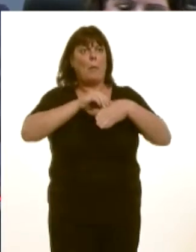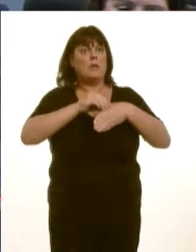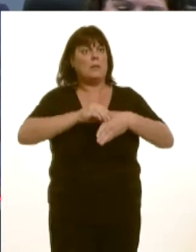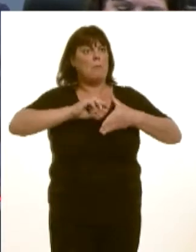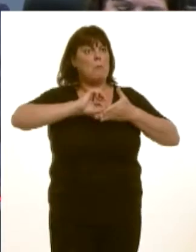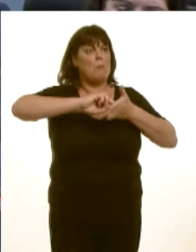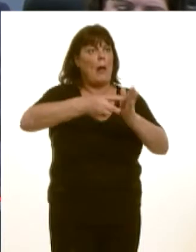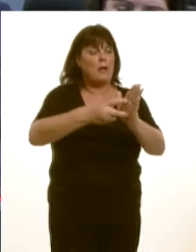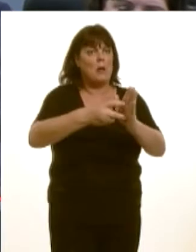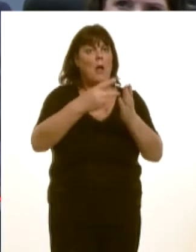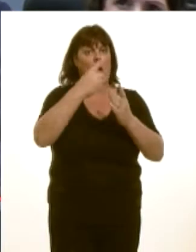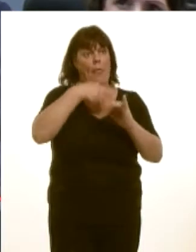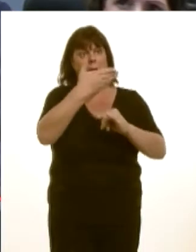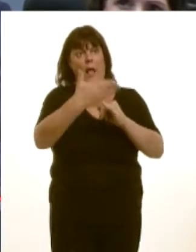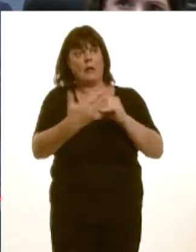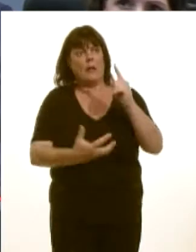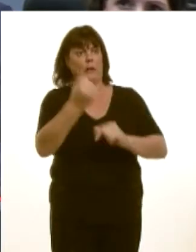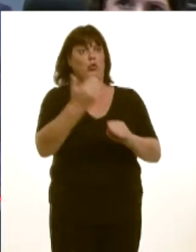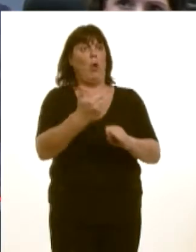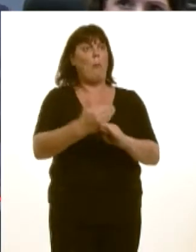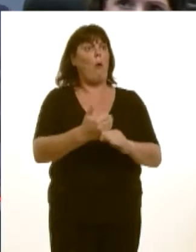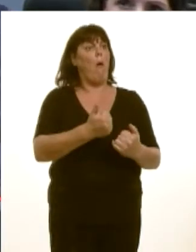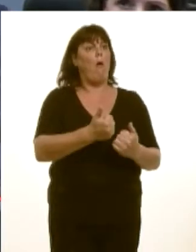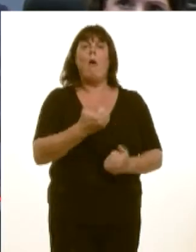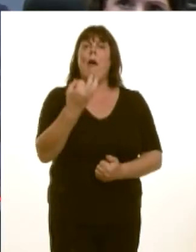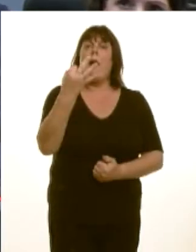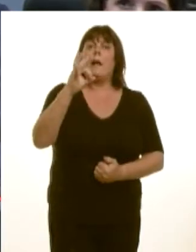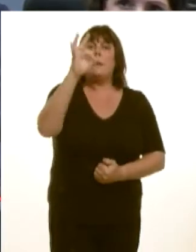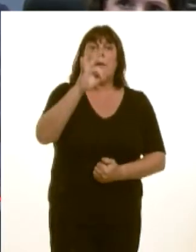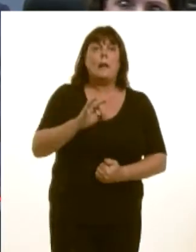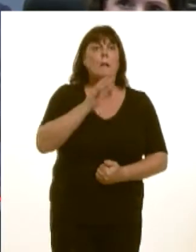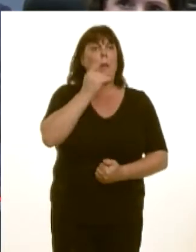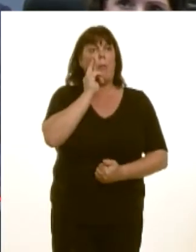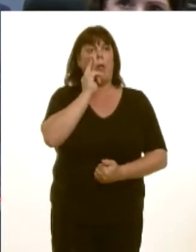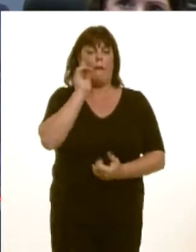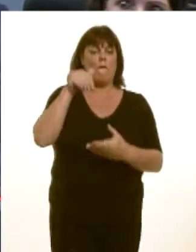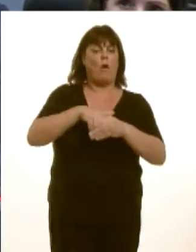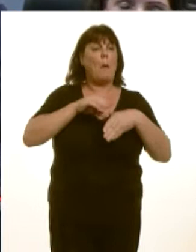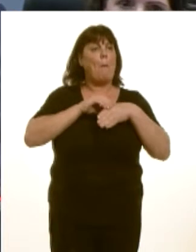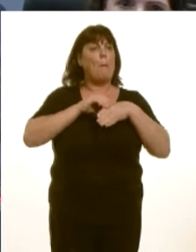full-time employment at the end of that programme, and 80% of people who go on the programme finish their courses.